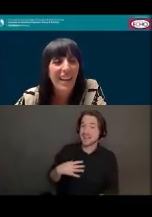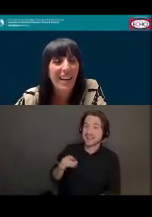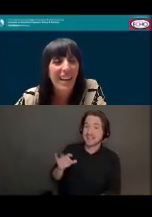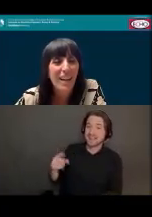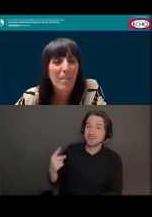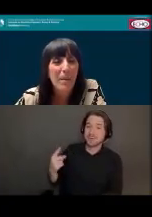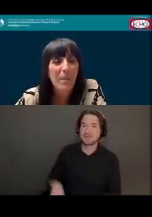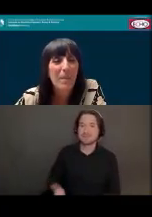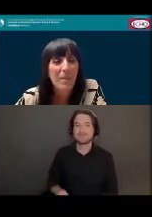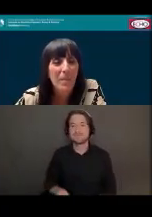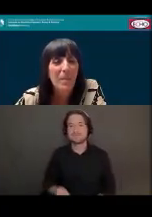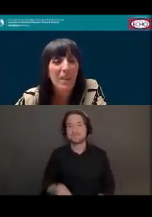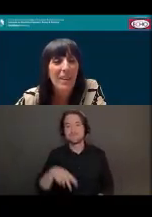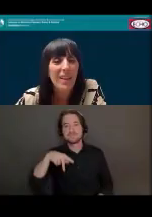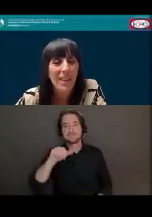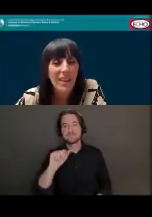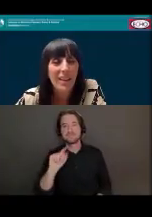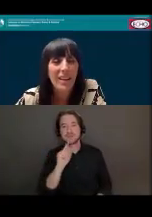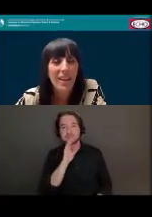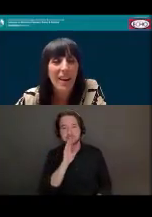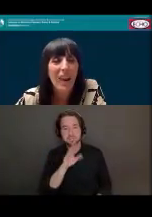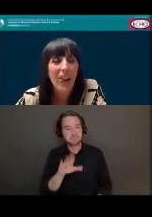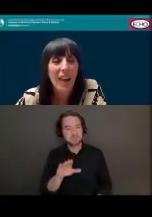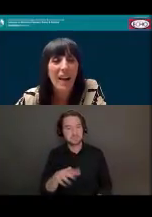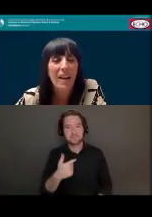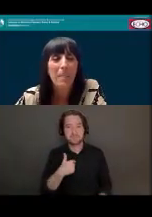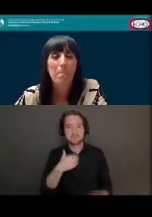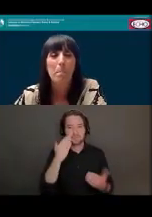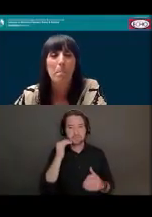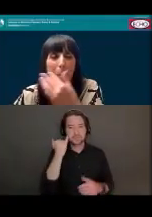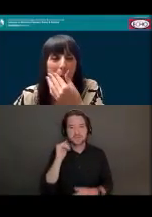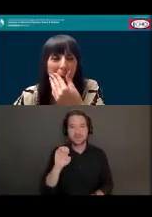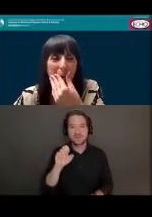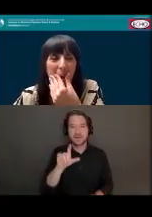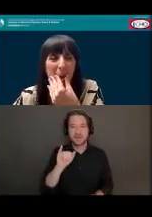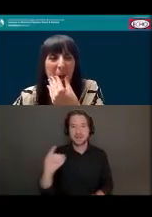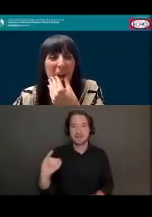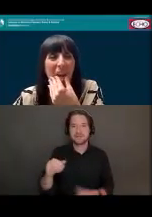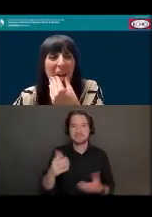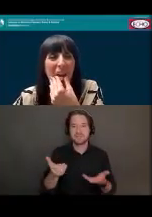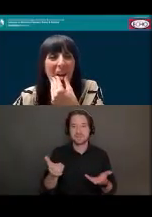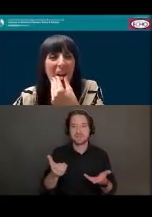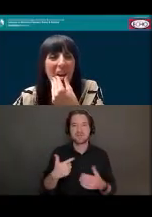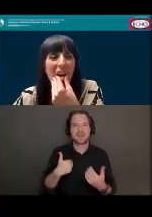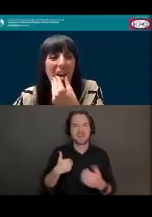Pat Boyle: Yeah, it's Pat here. I don't know, I don't know if Ellie's on, but I've done a lot of consults with her, and she